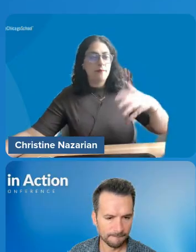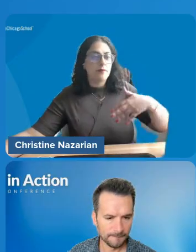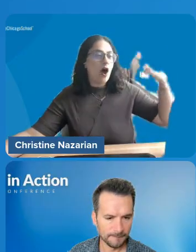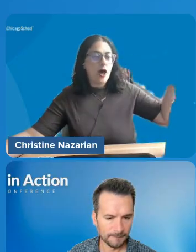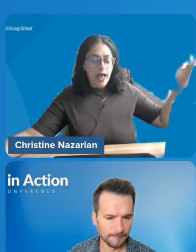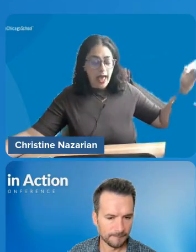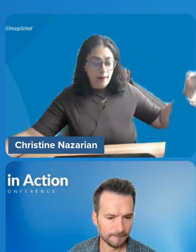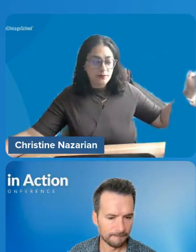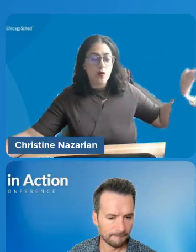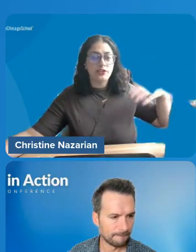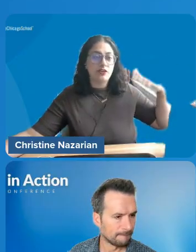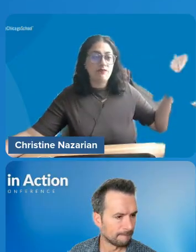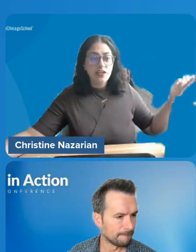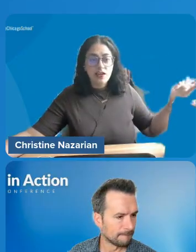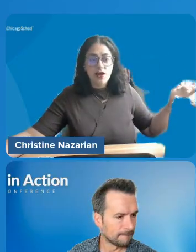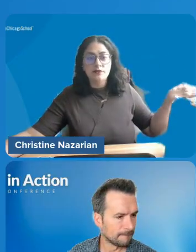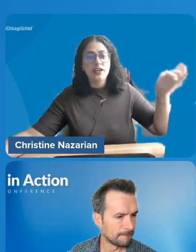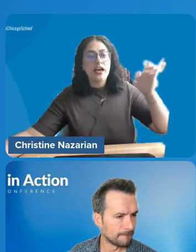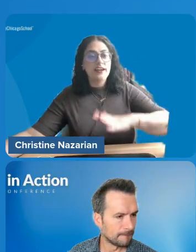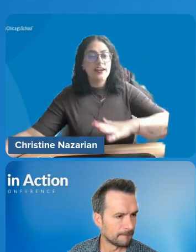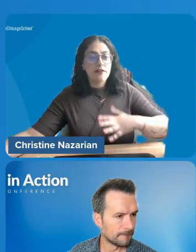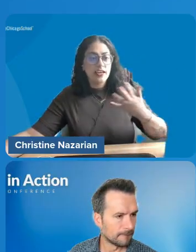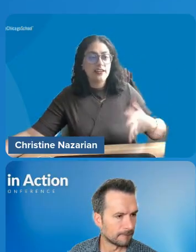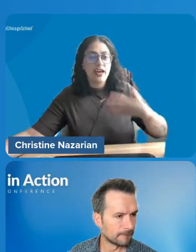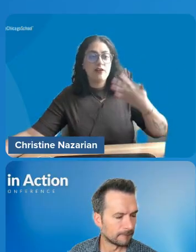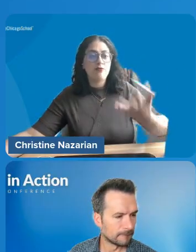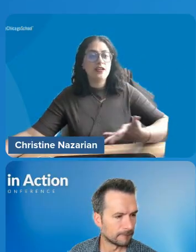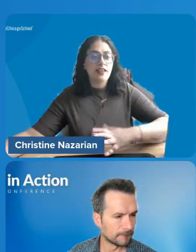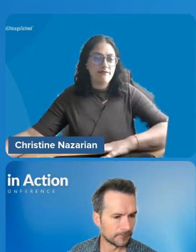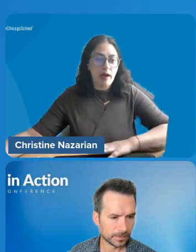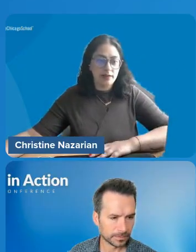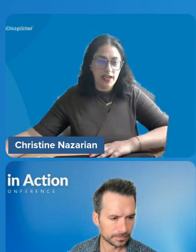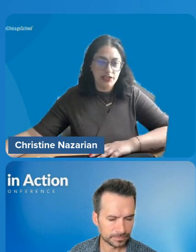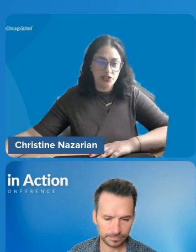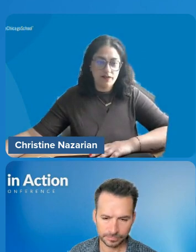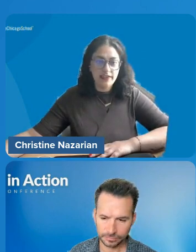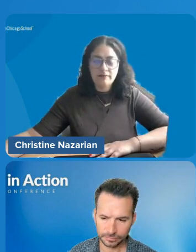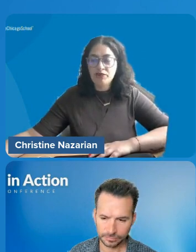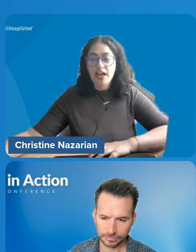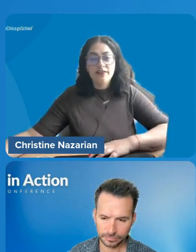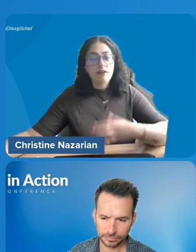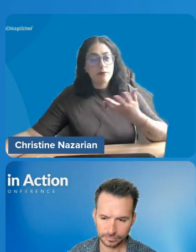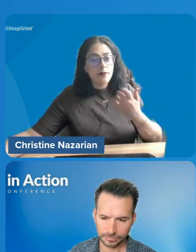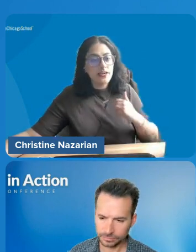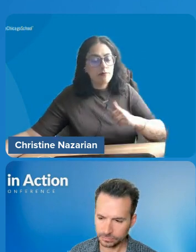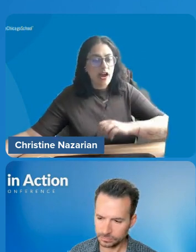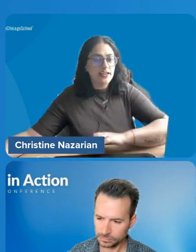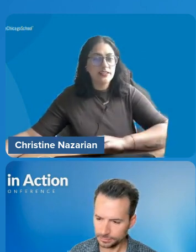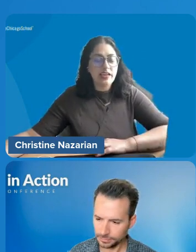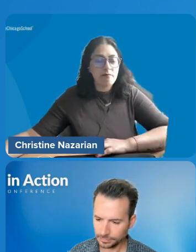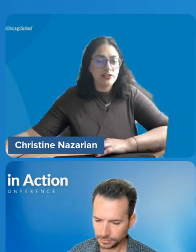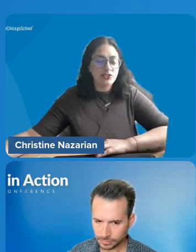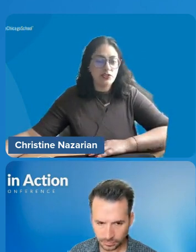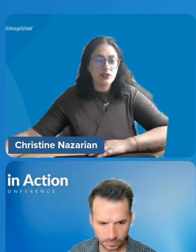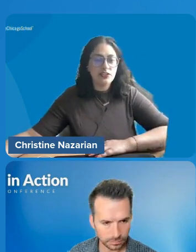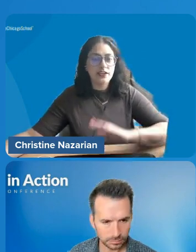perhaps watching videos, now they can get real life application of it. That repeated practice I mentioned earlier